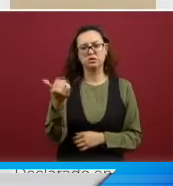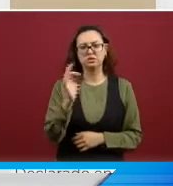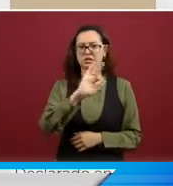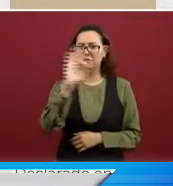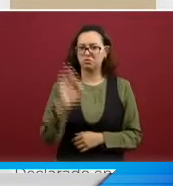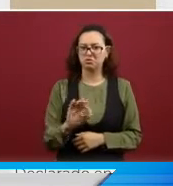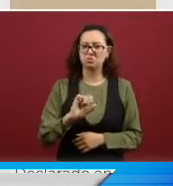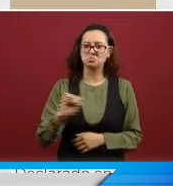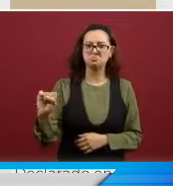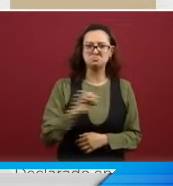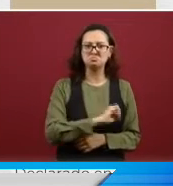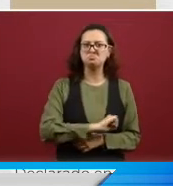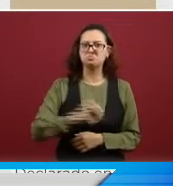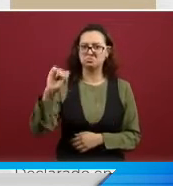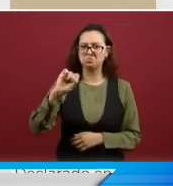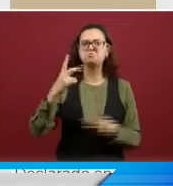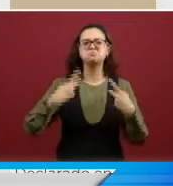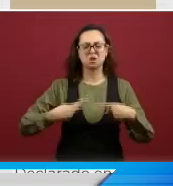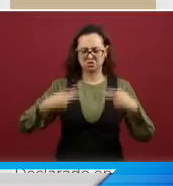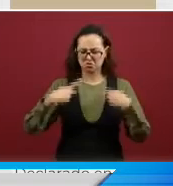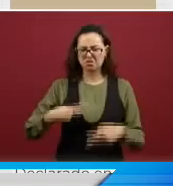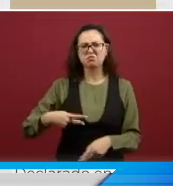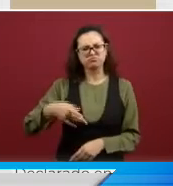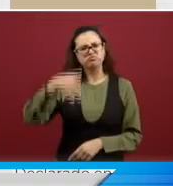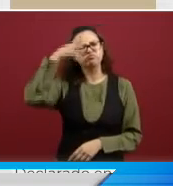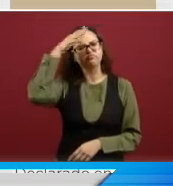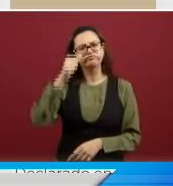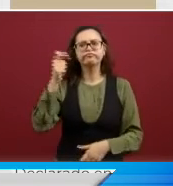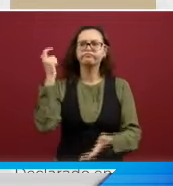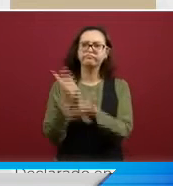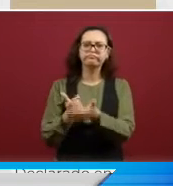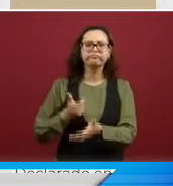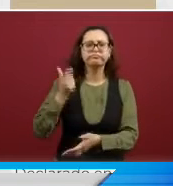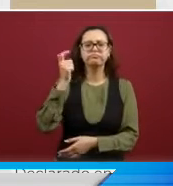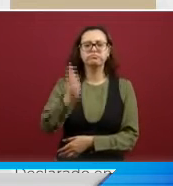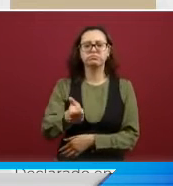with the signing of this decree that eliminates the powers of the President to waive taxes